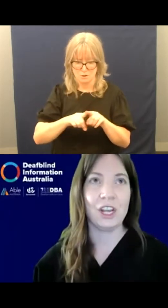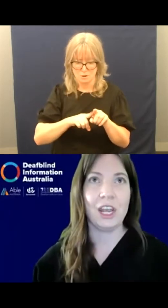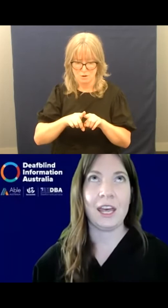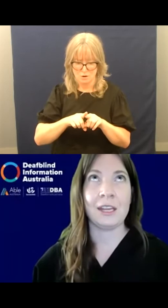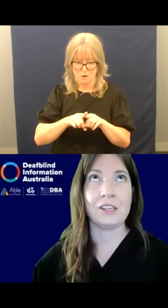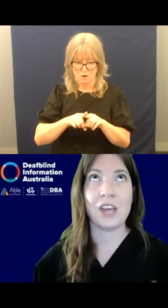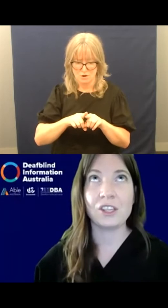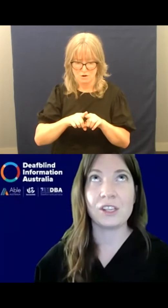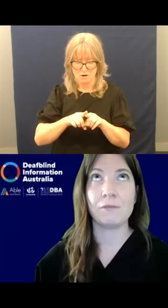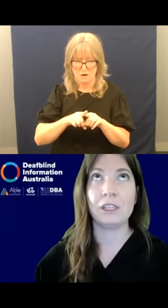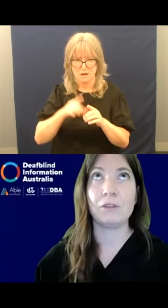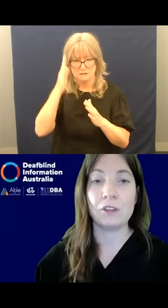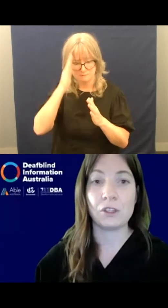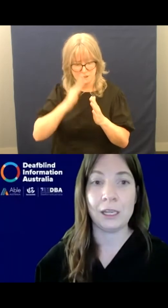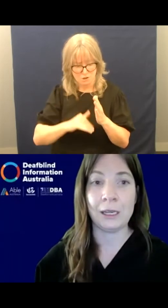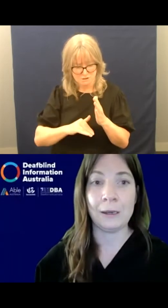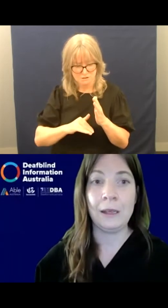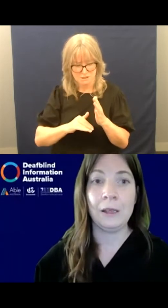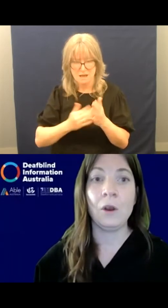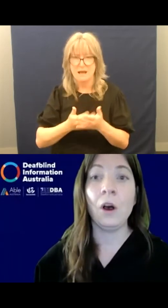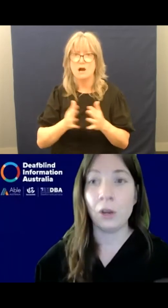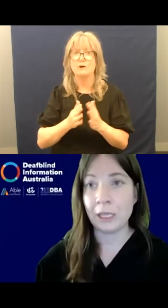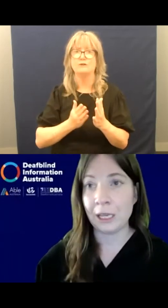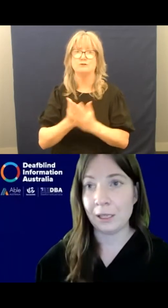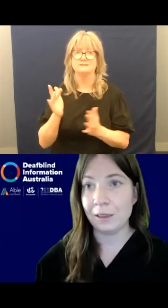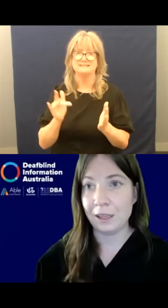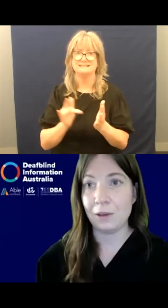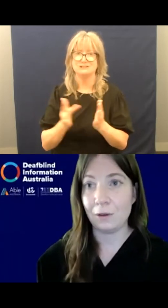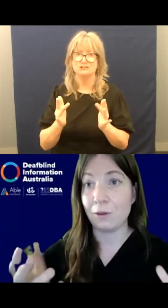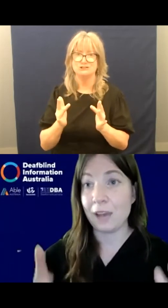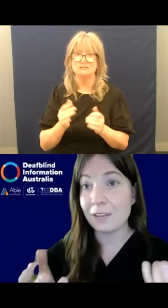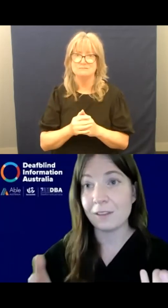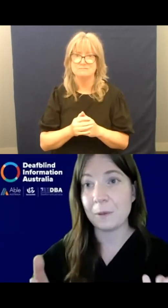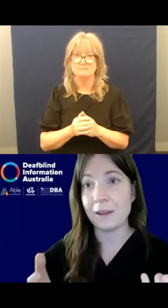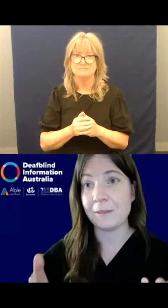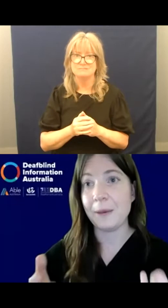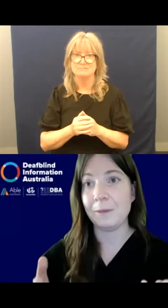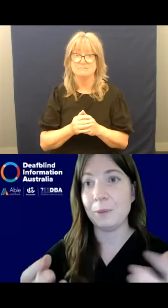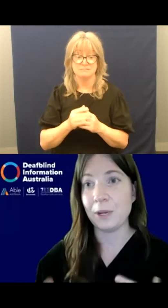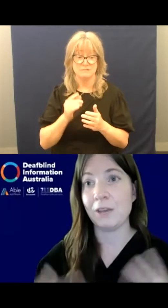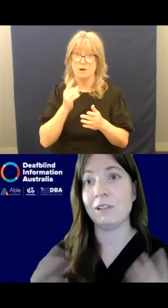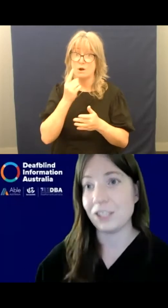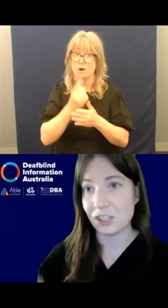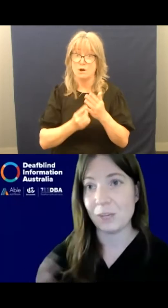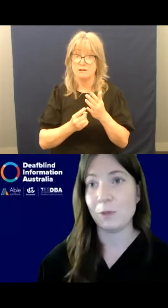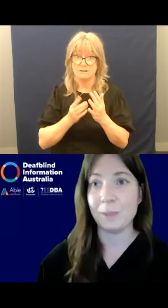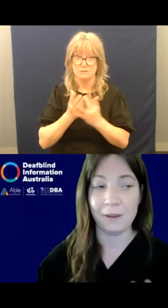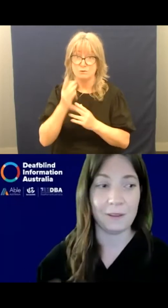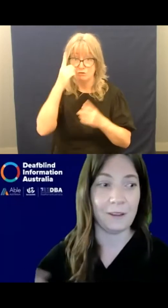And the touch is really crucial in not only the creative experience but building a relationship with the person as well.